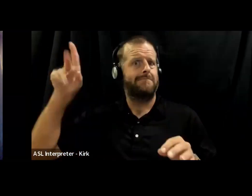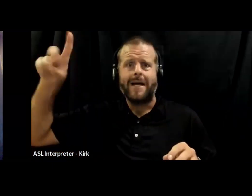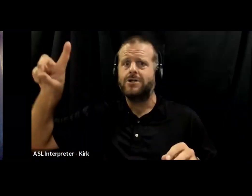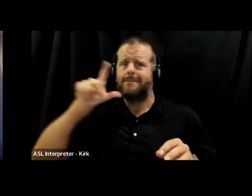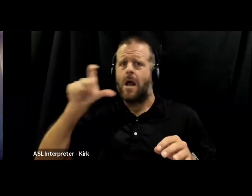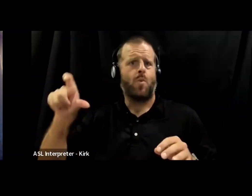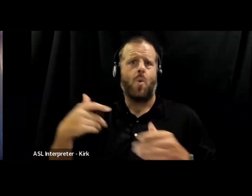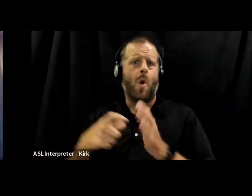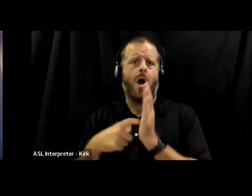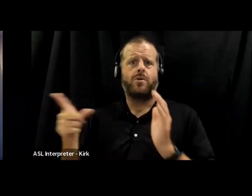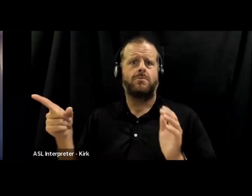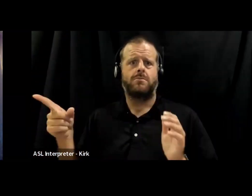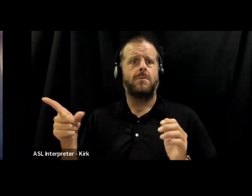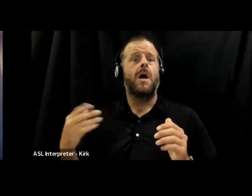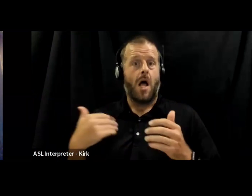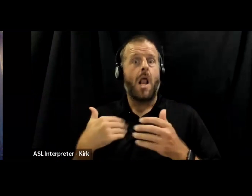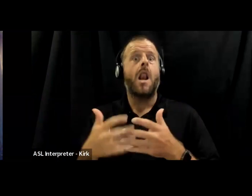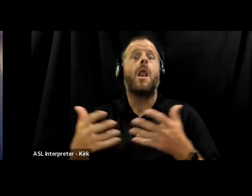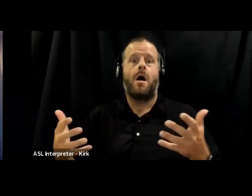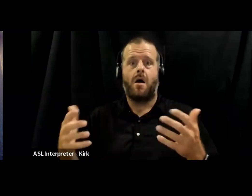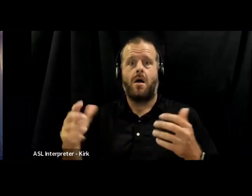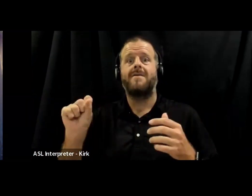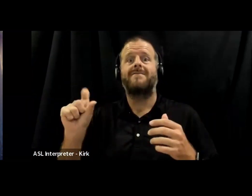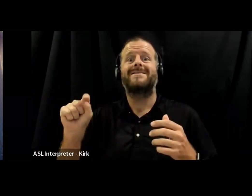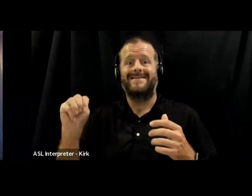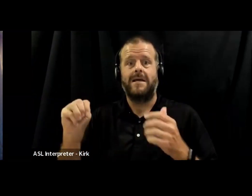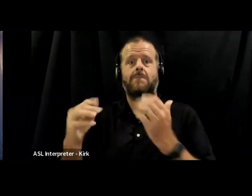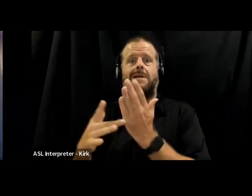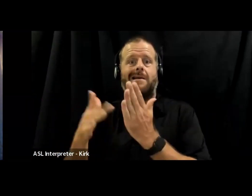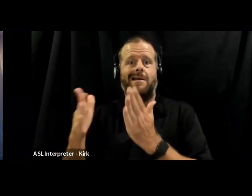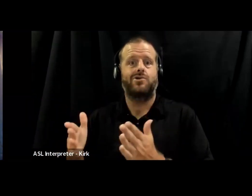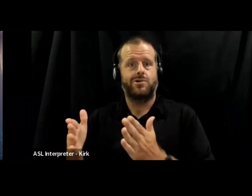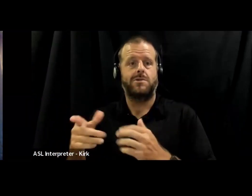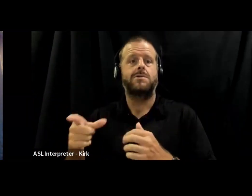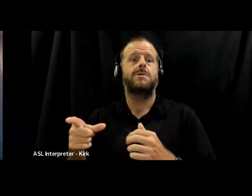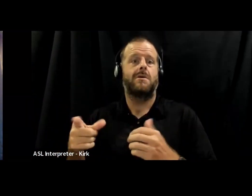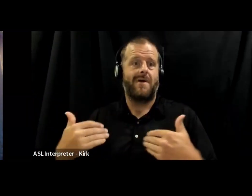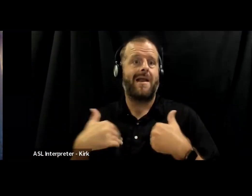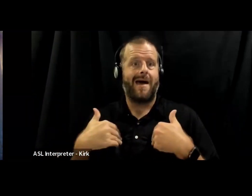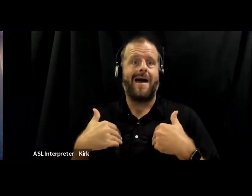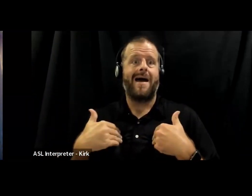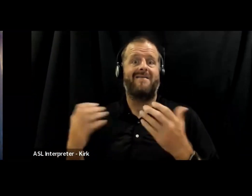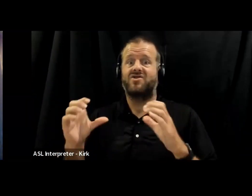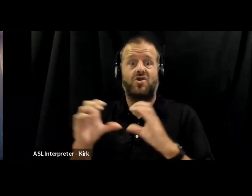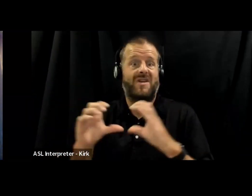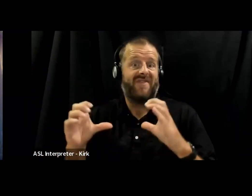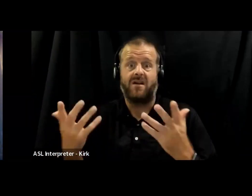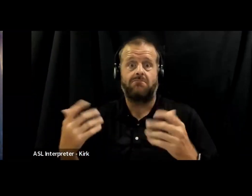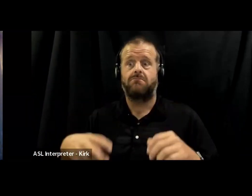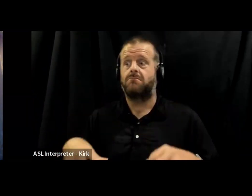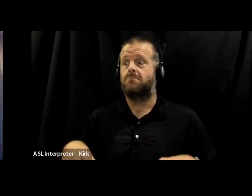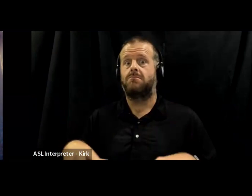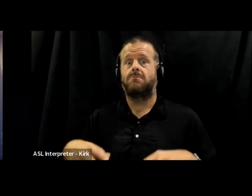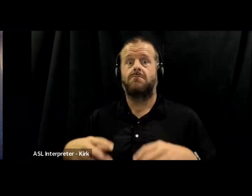There are a lot of STEM technicians that have a certificate or a technician's degree.